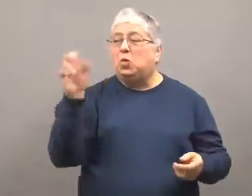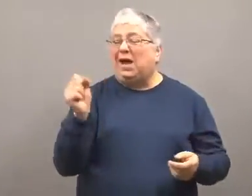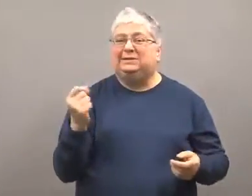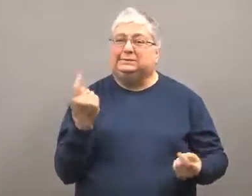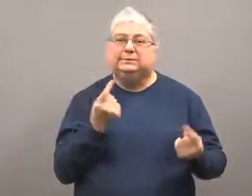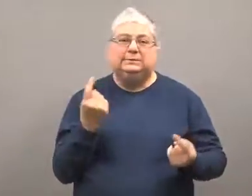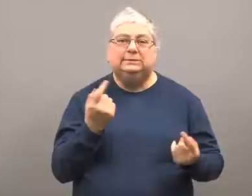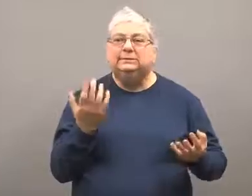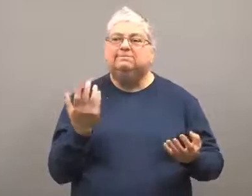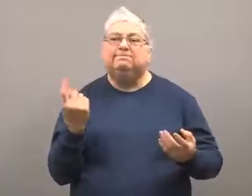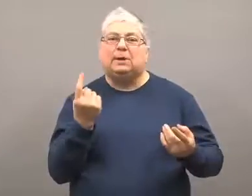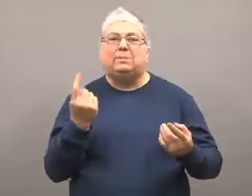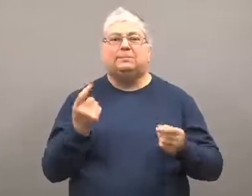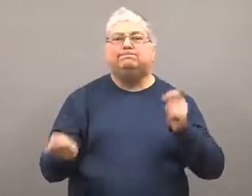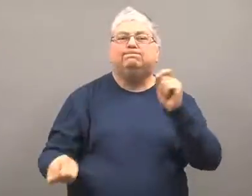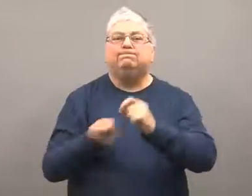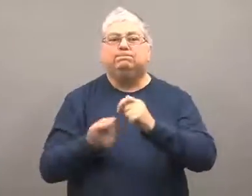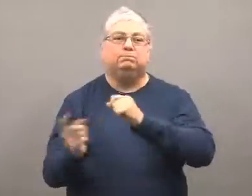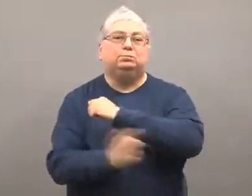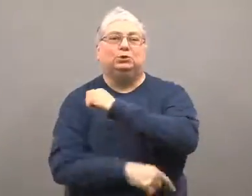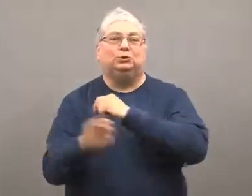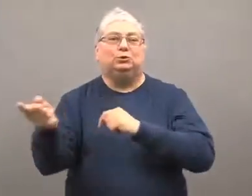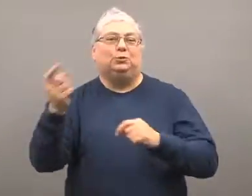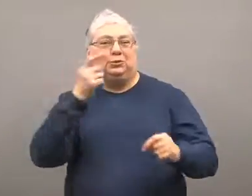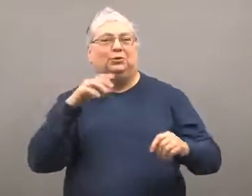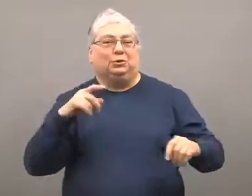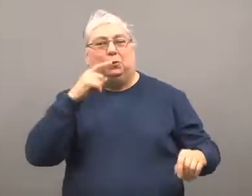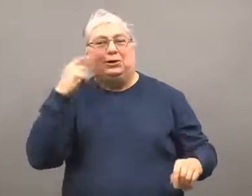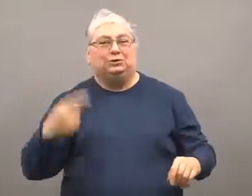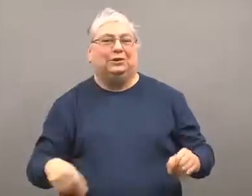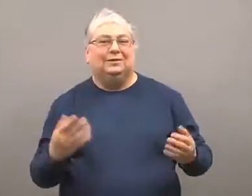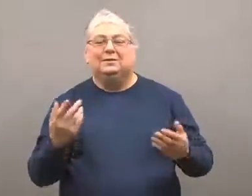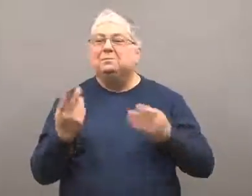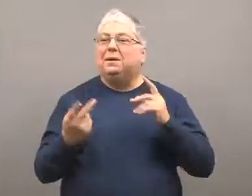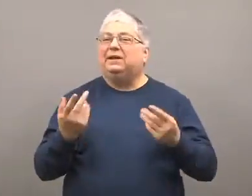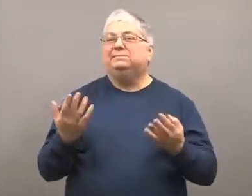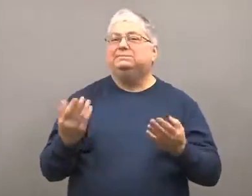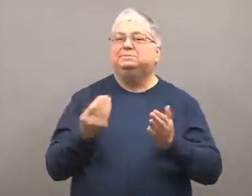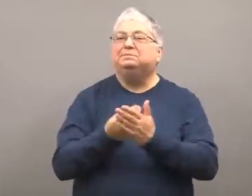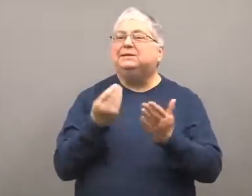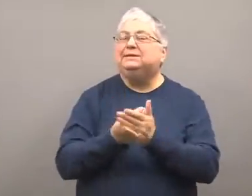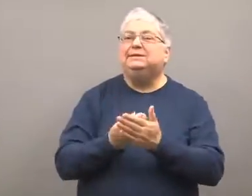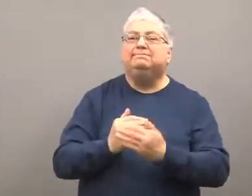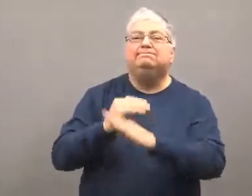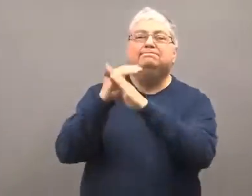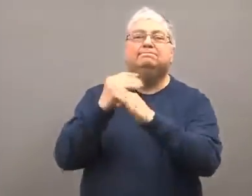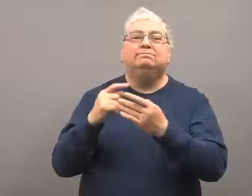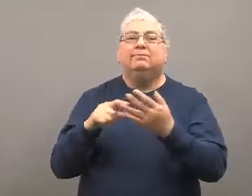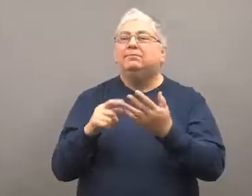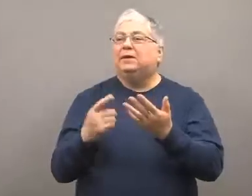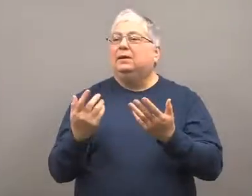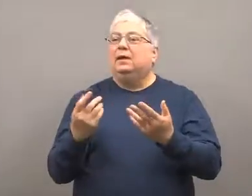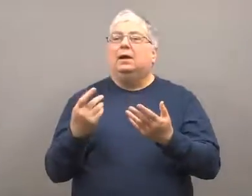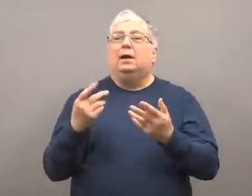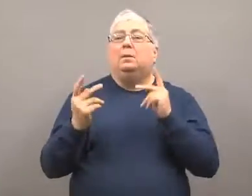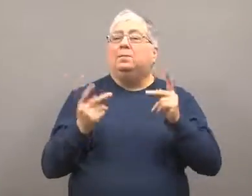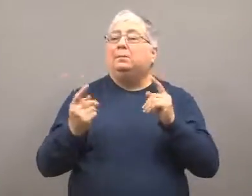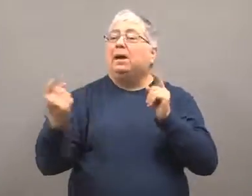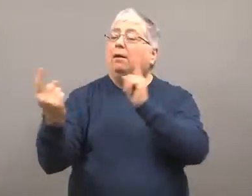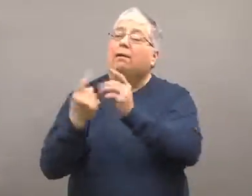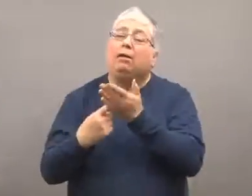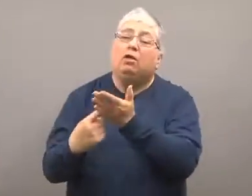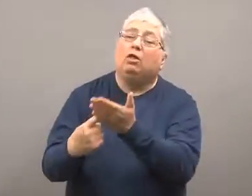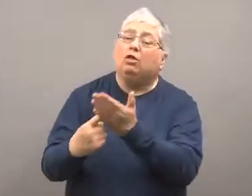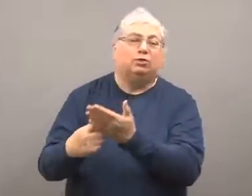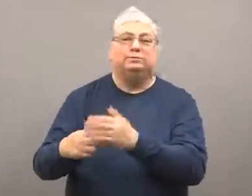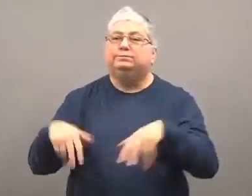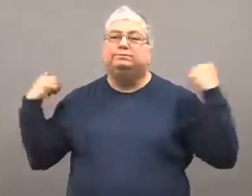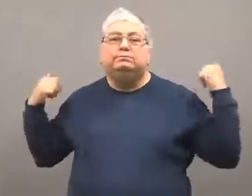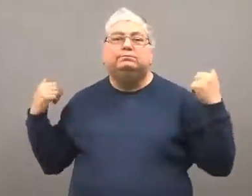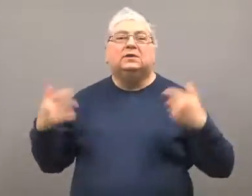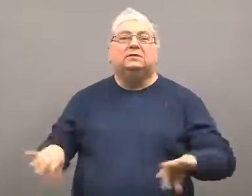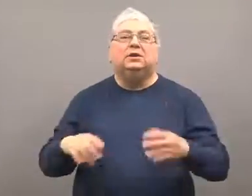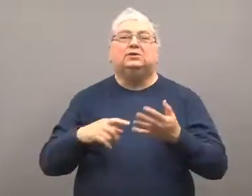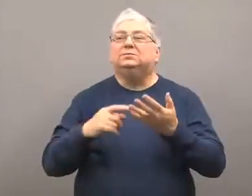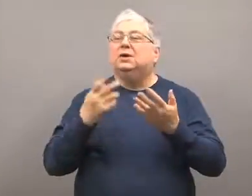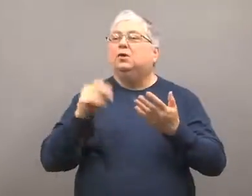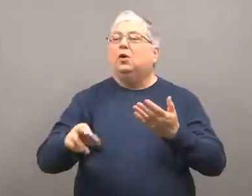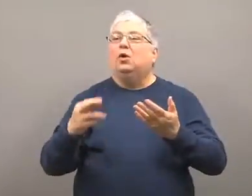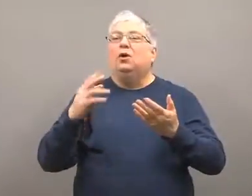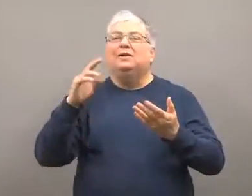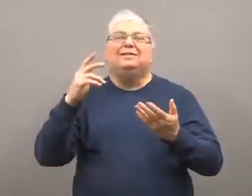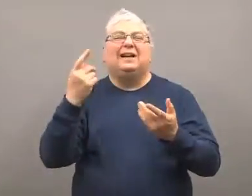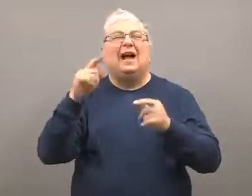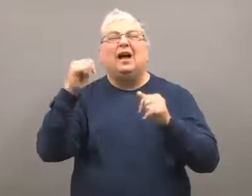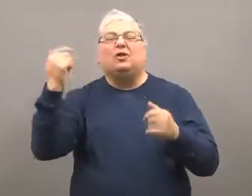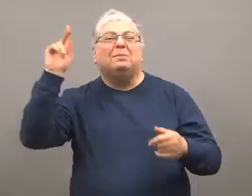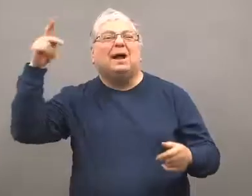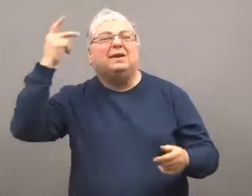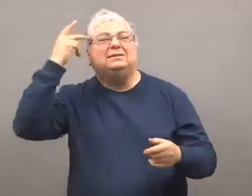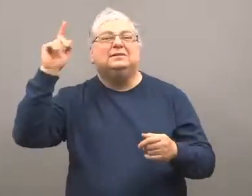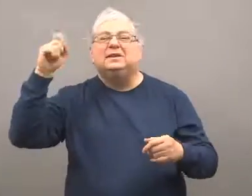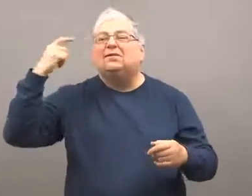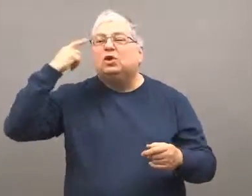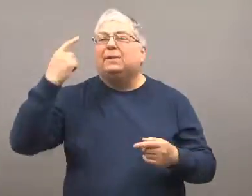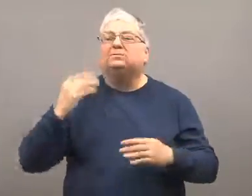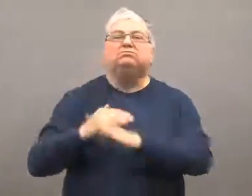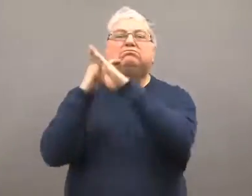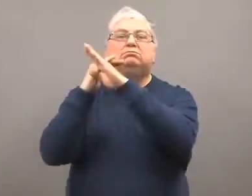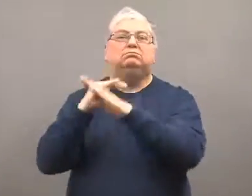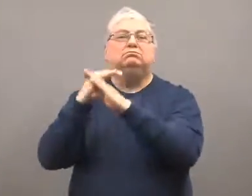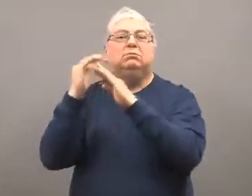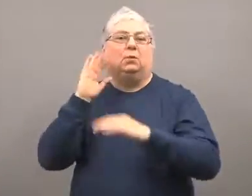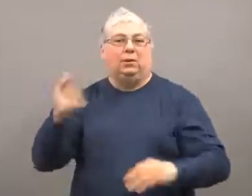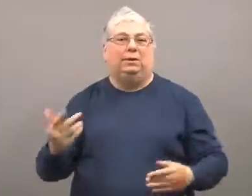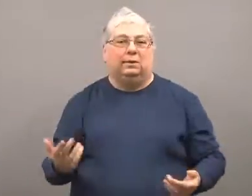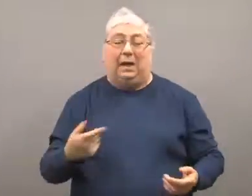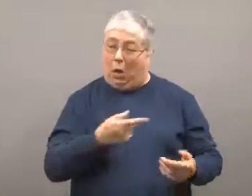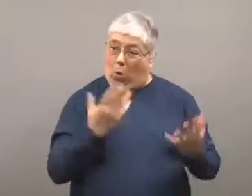The U.S. is considering finanical, diplomatic and political sanctions against Russia.